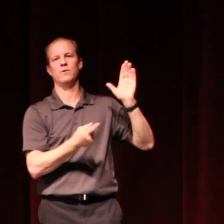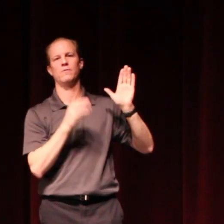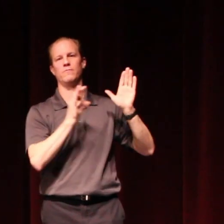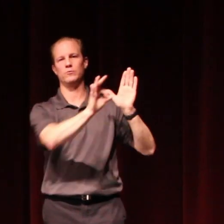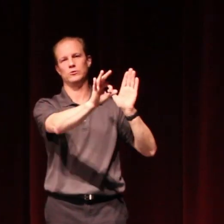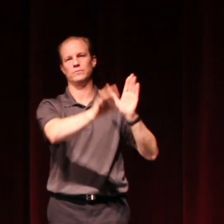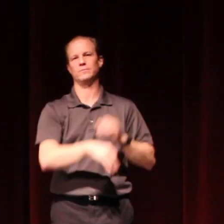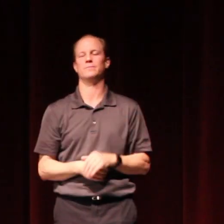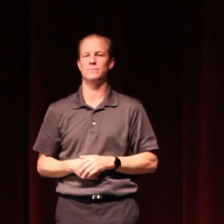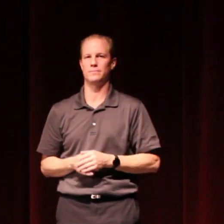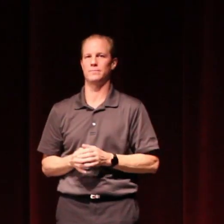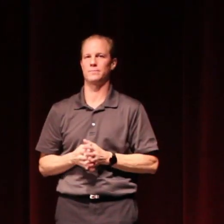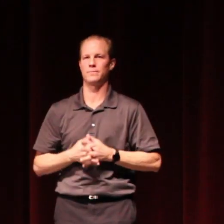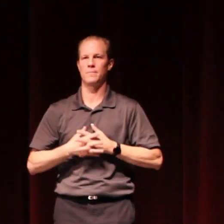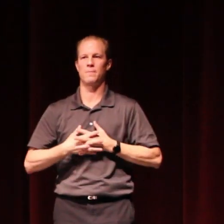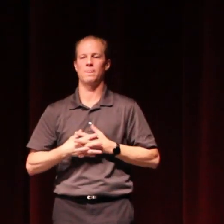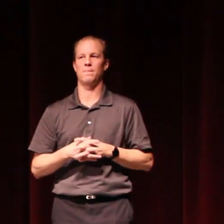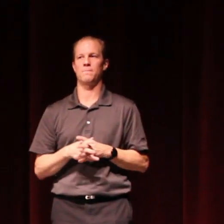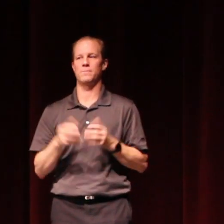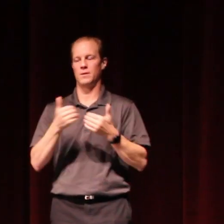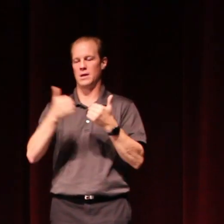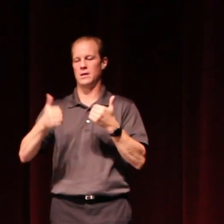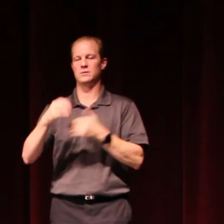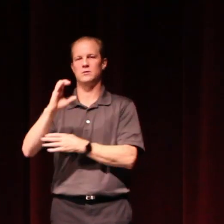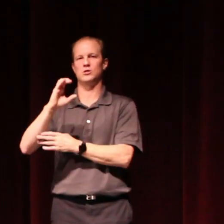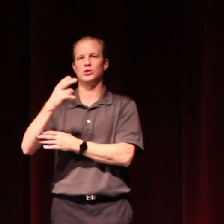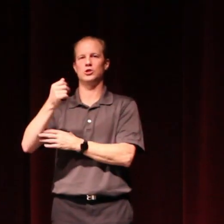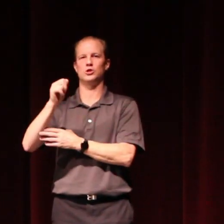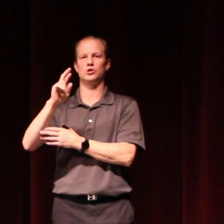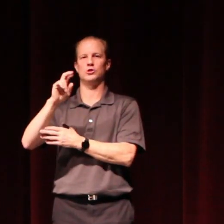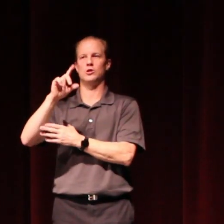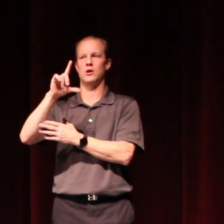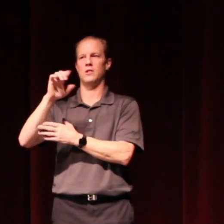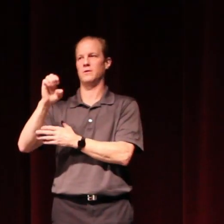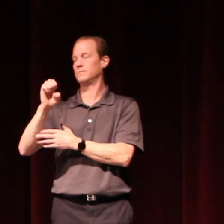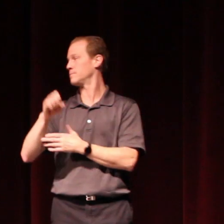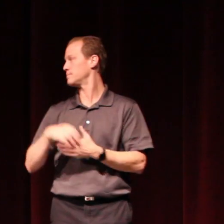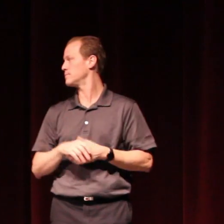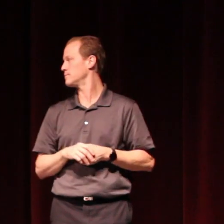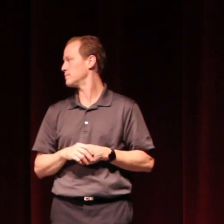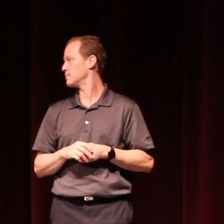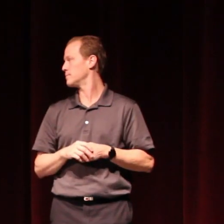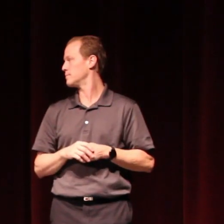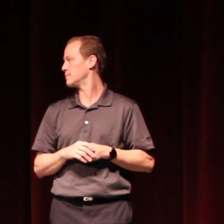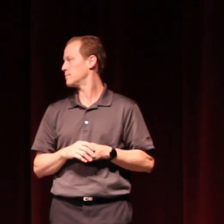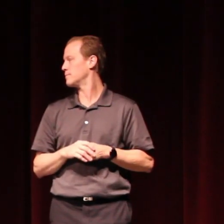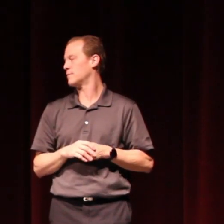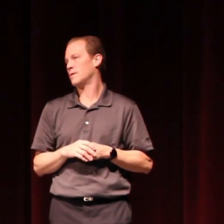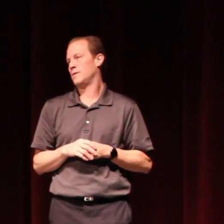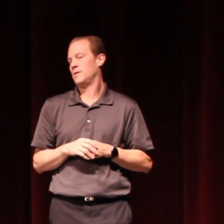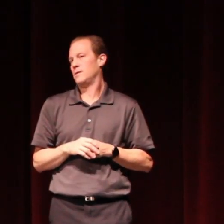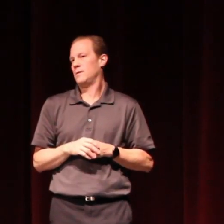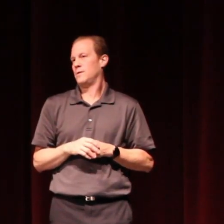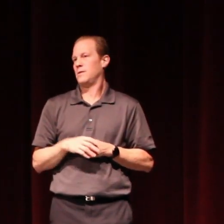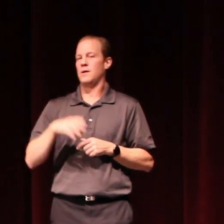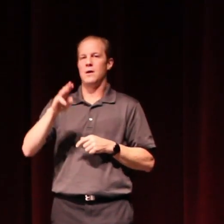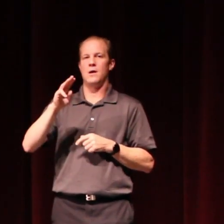Next is Charlie Abel. Michigan community colleges have policy boards.